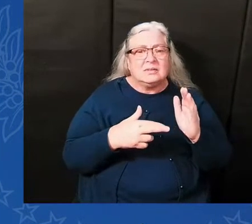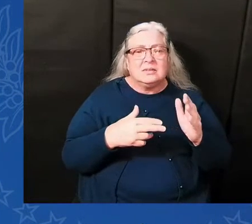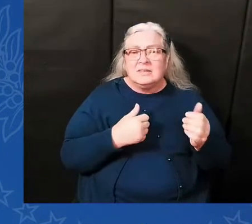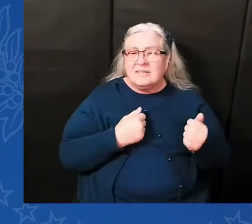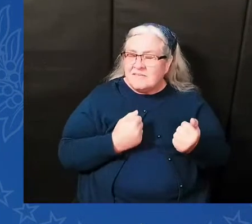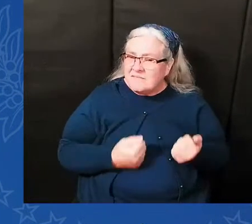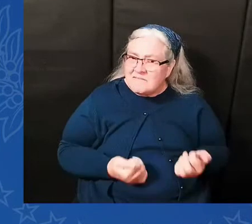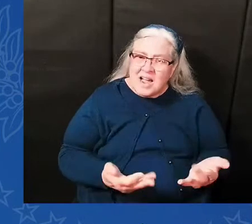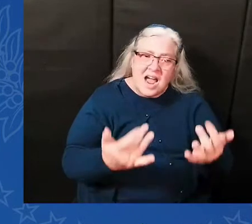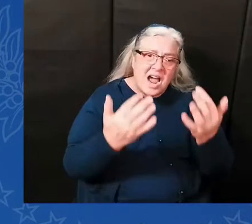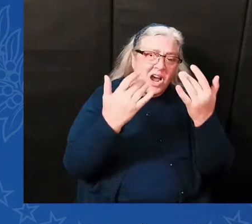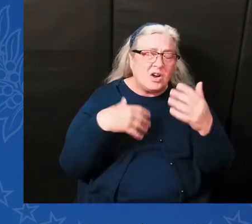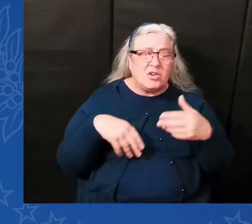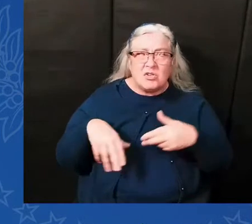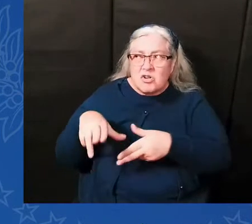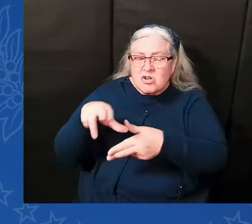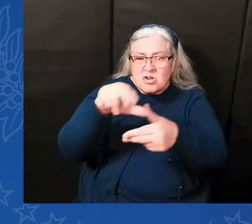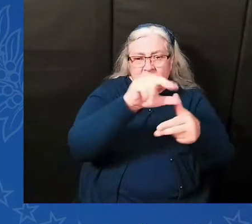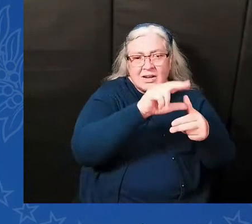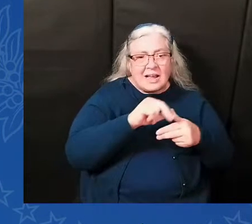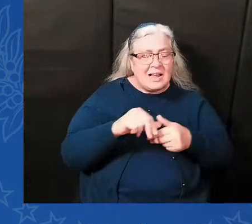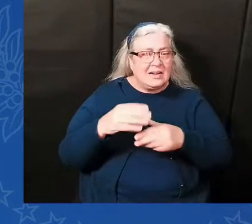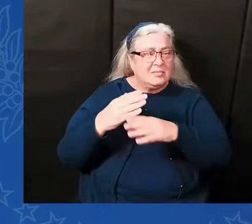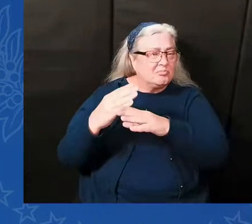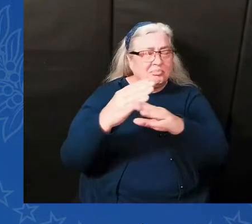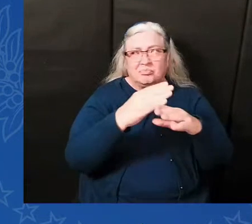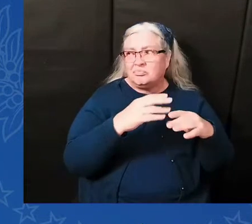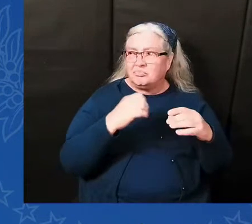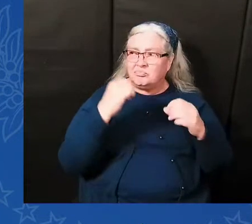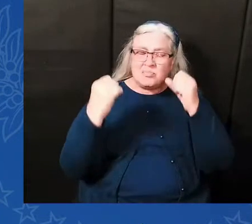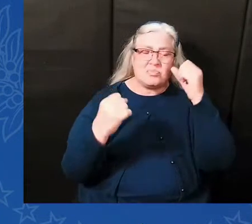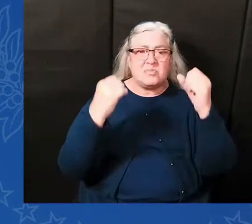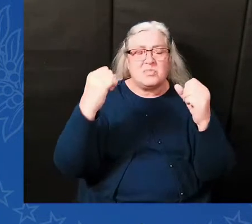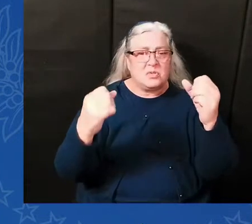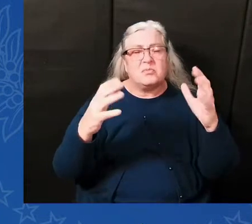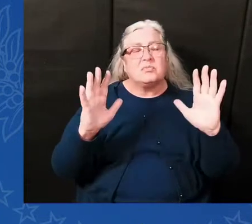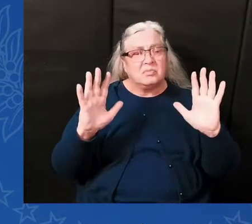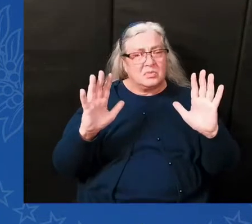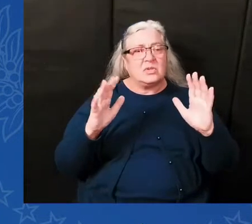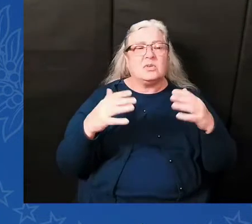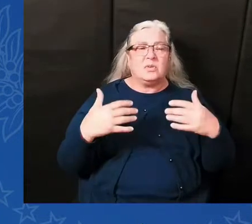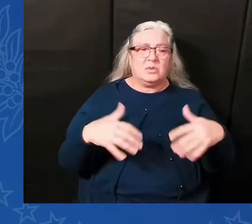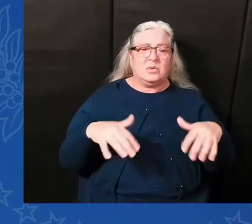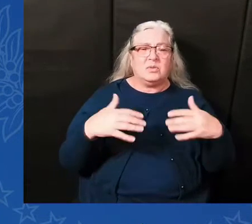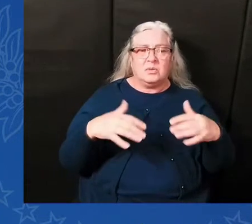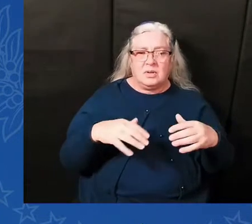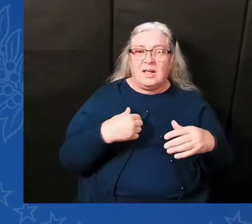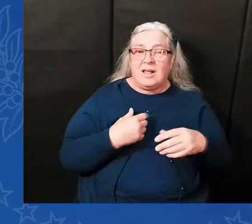It makes a difference. In January of last year, a fire tore through affordable housing units in Philadelphia,